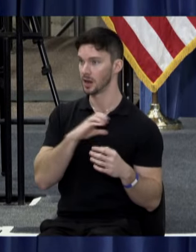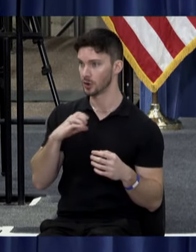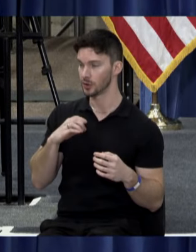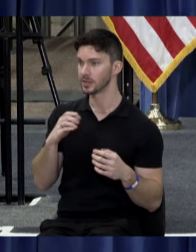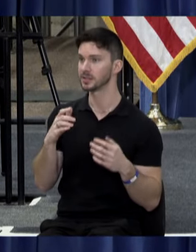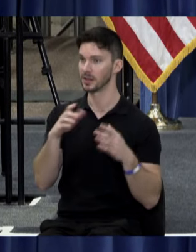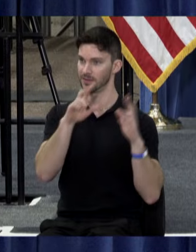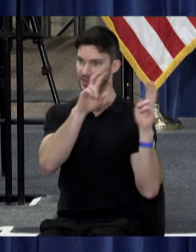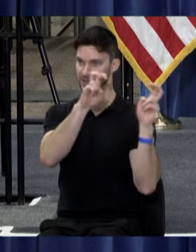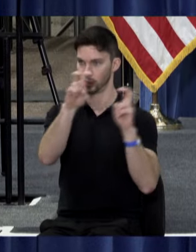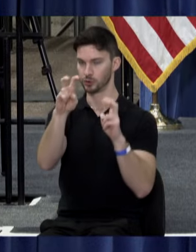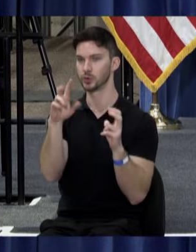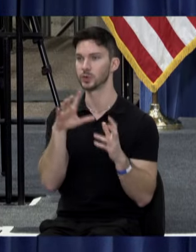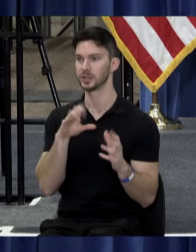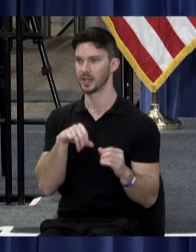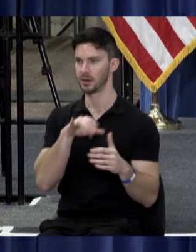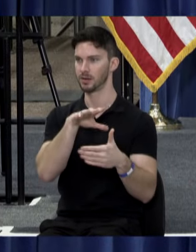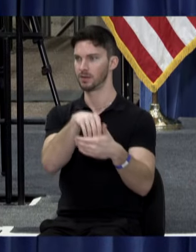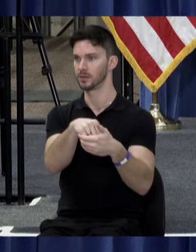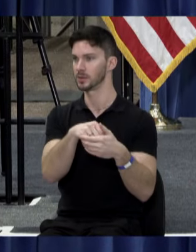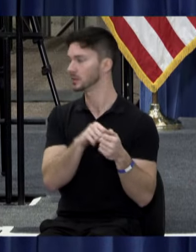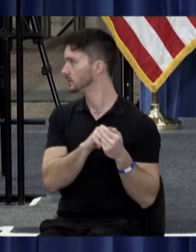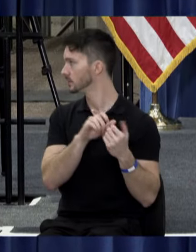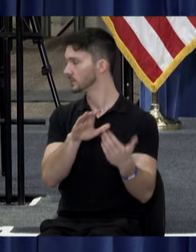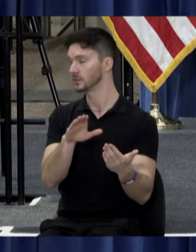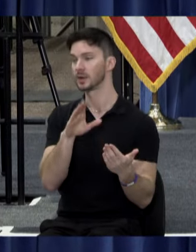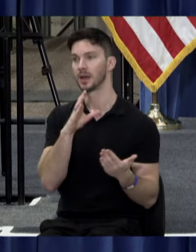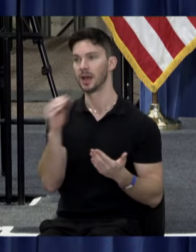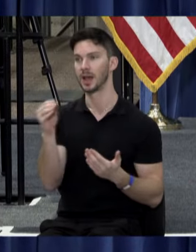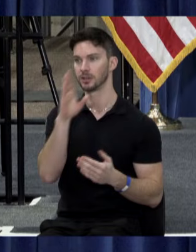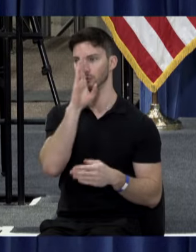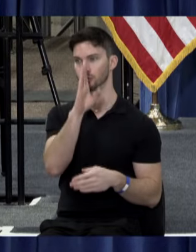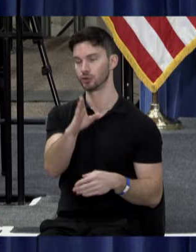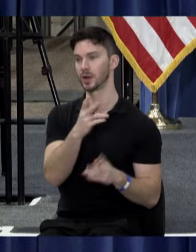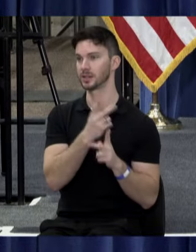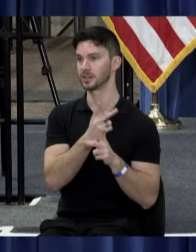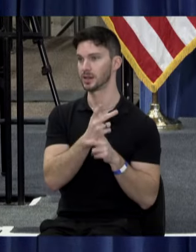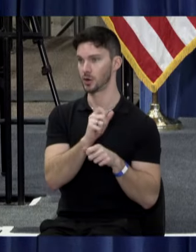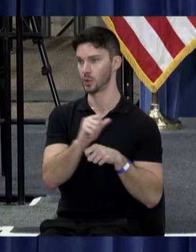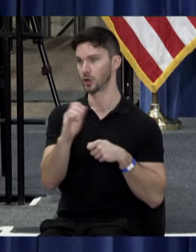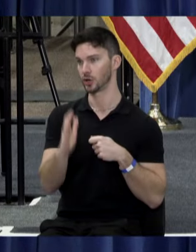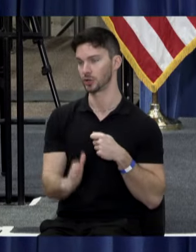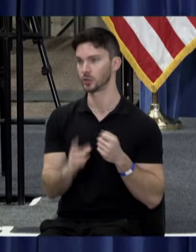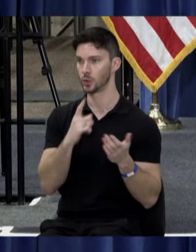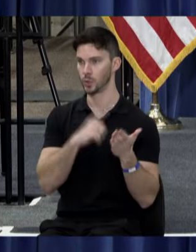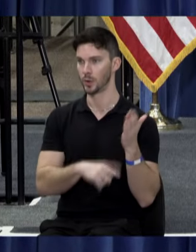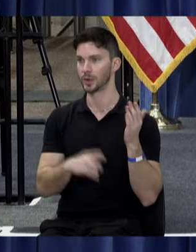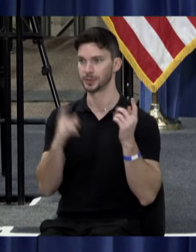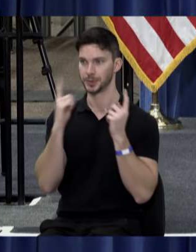facing caregivers as well as direct care workers, what we've heard about today.